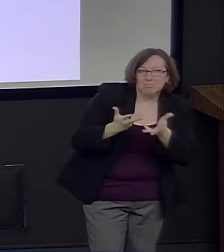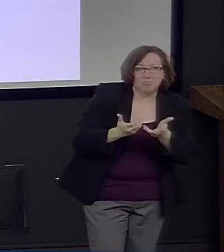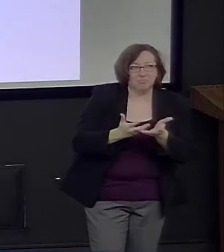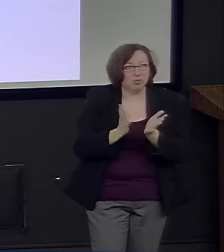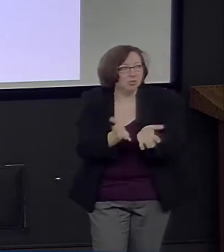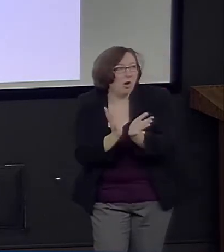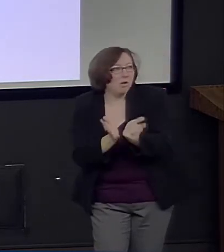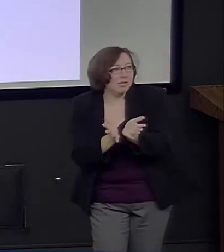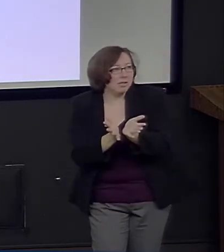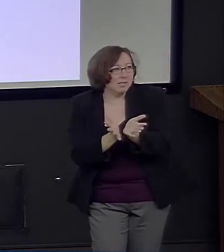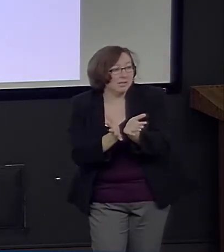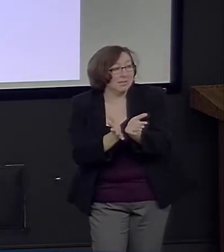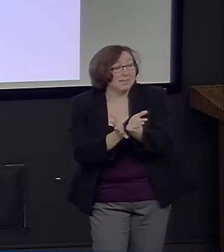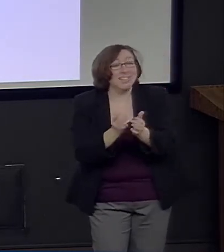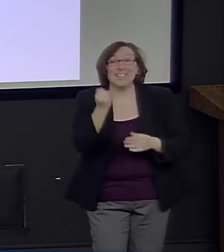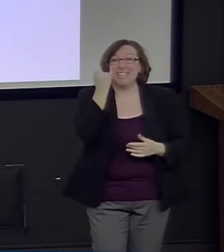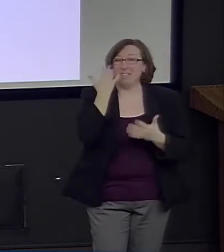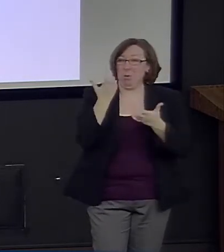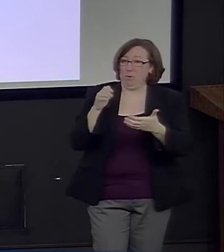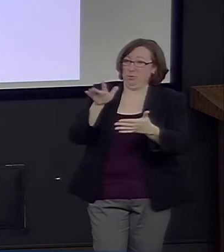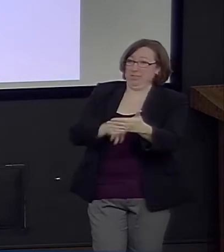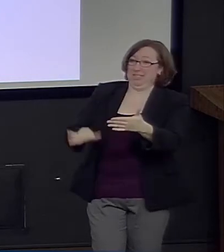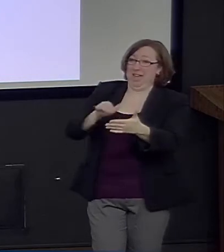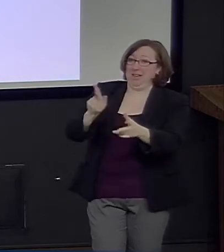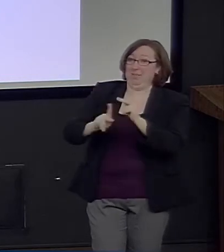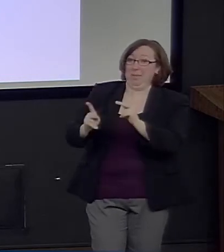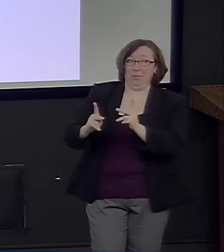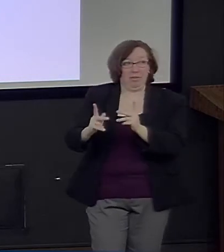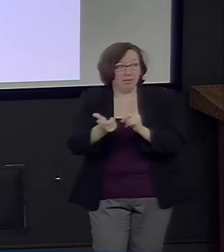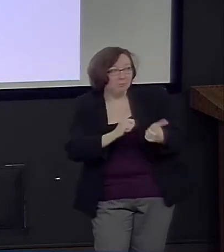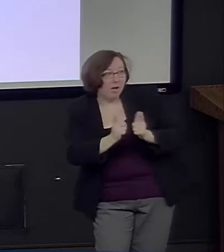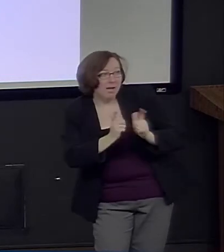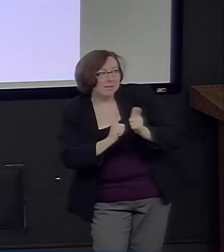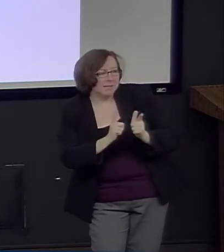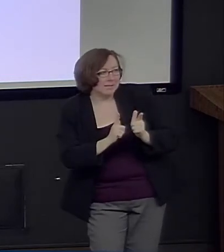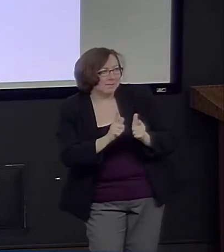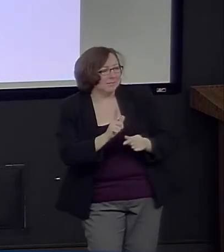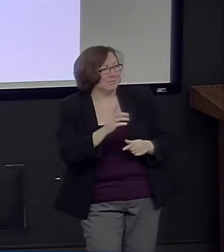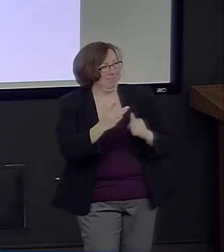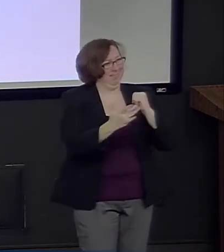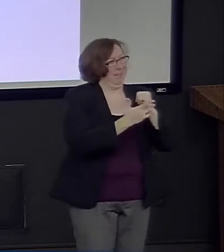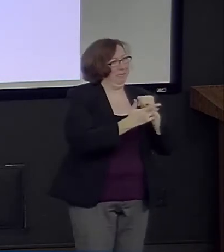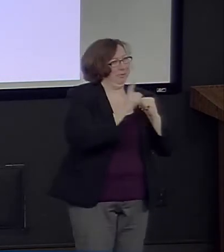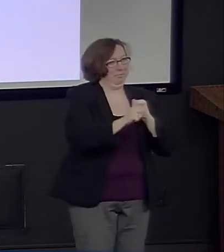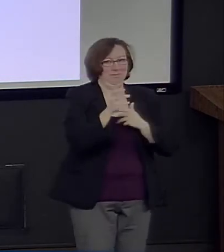you have to have a technology that allows you to actually do imaging in real life interactions.